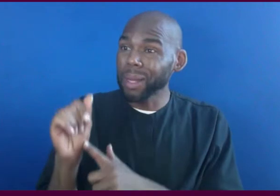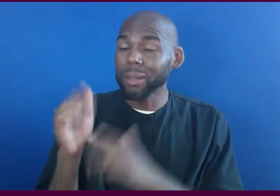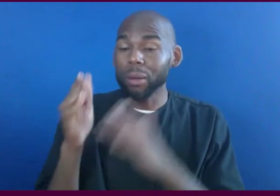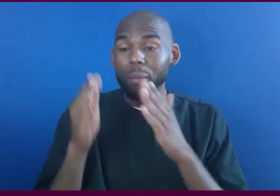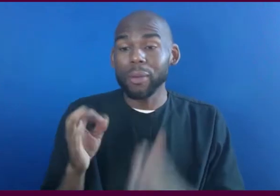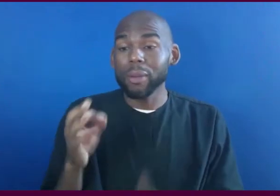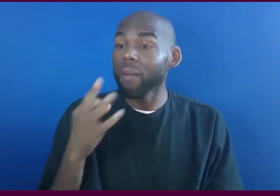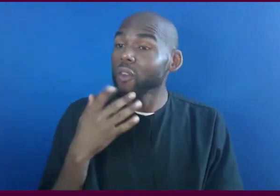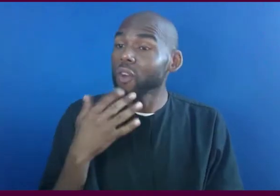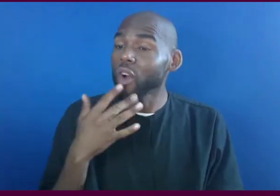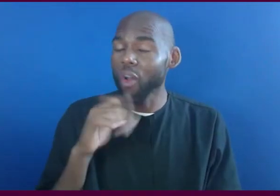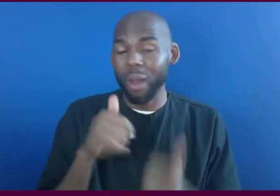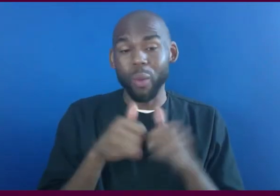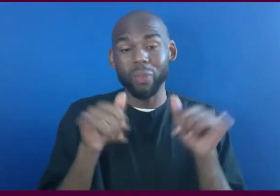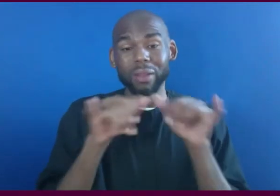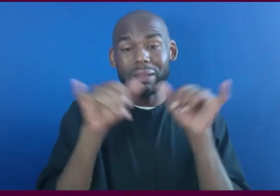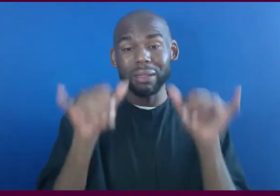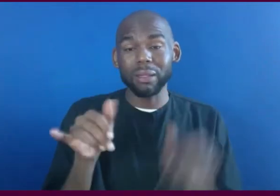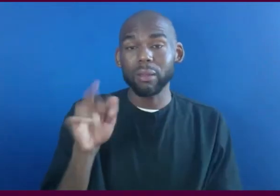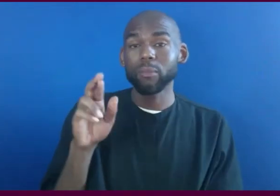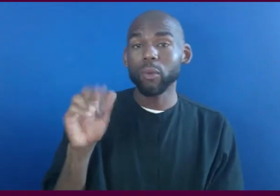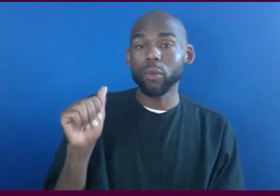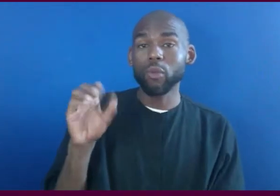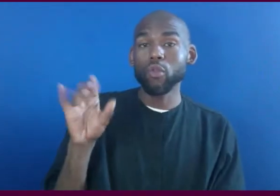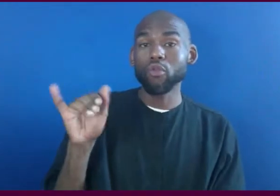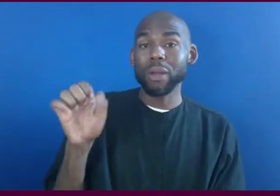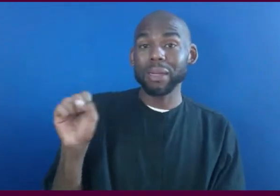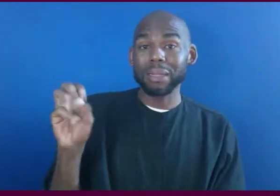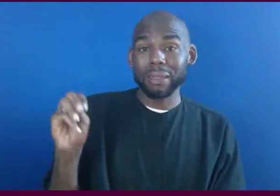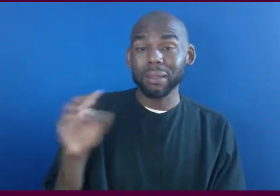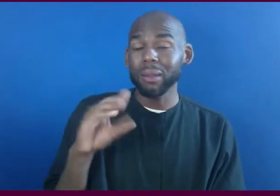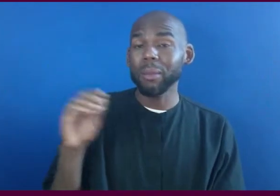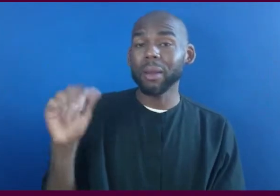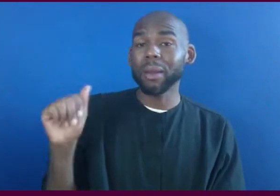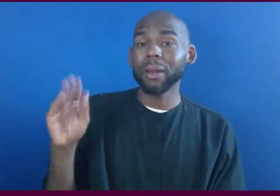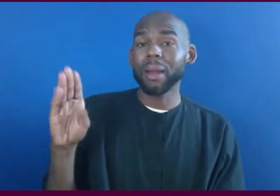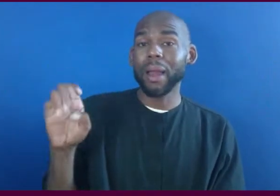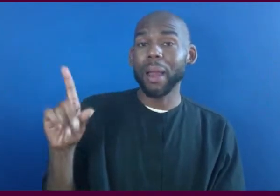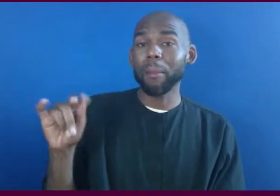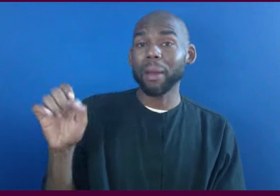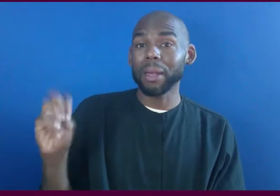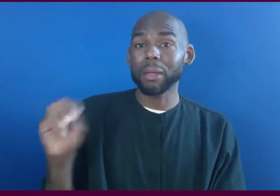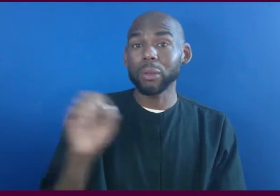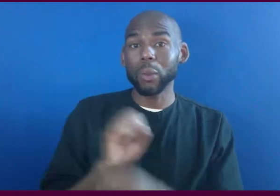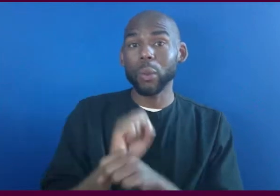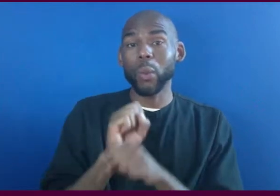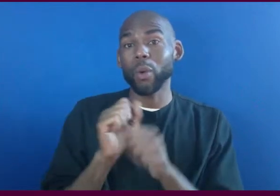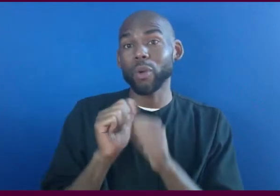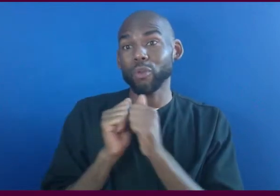a disability and how the systems of racism and ableism operate together to undermine people of color with disabilities.